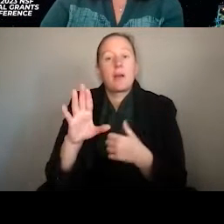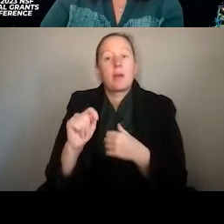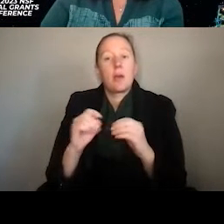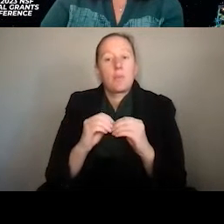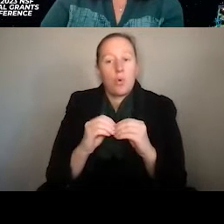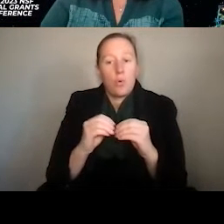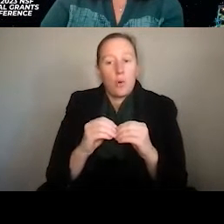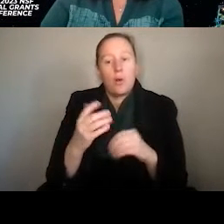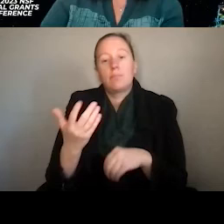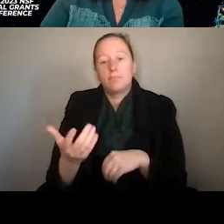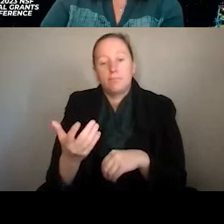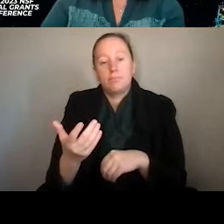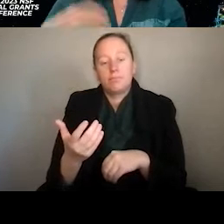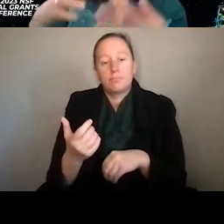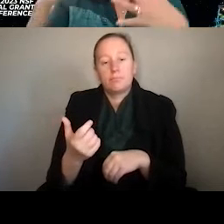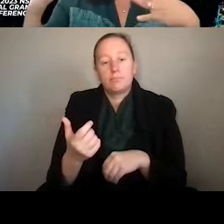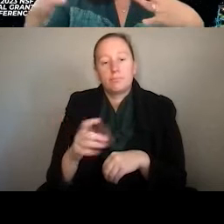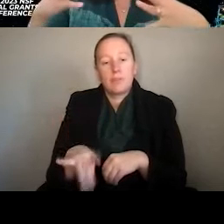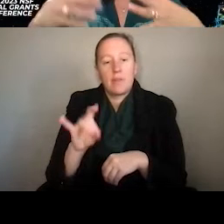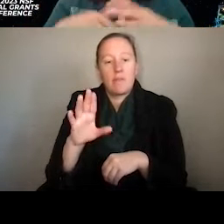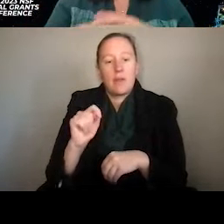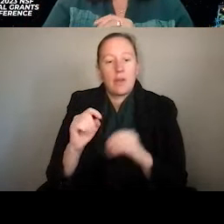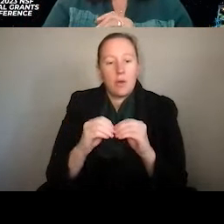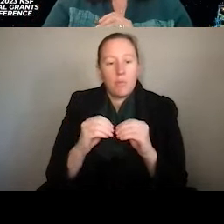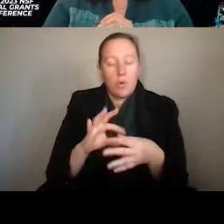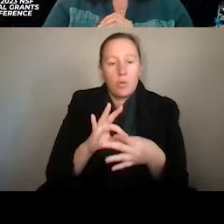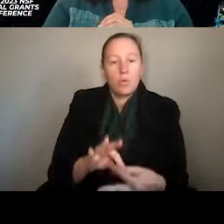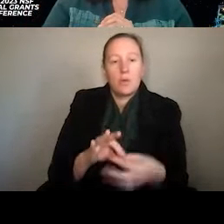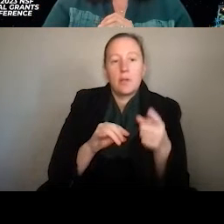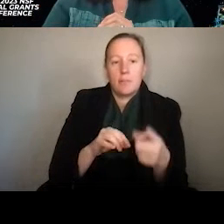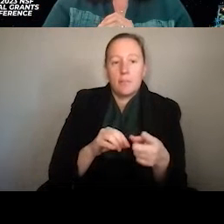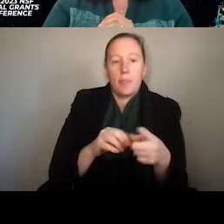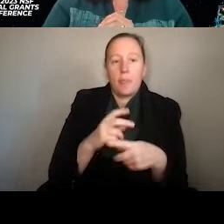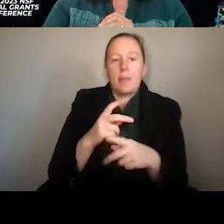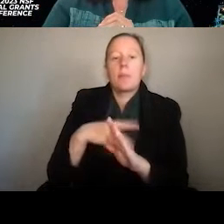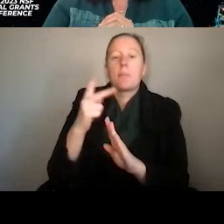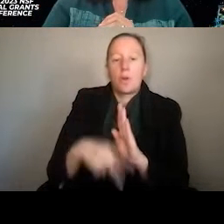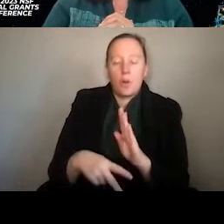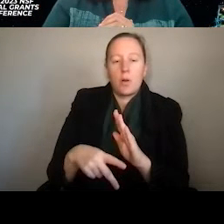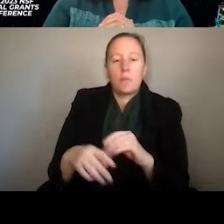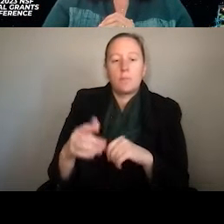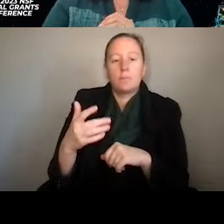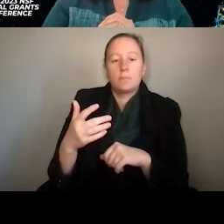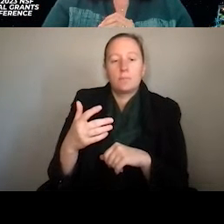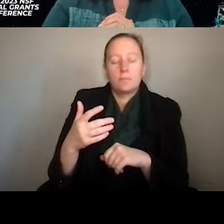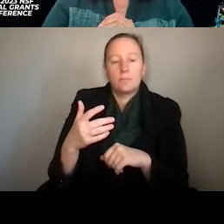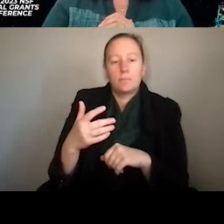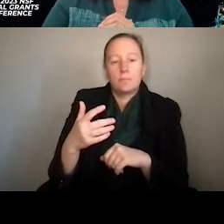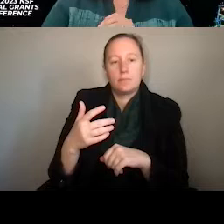more about the programs on our directorate, NSF by Numbers,